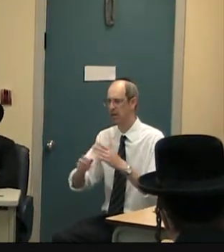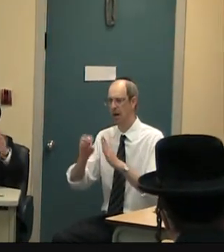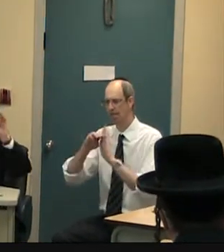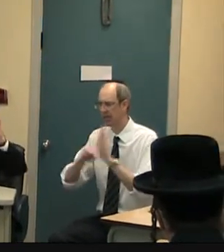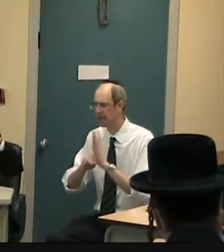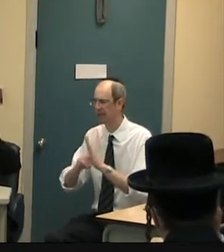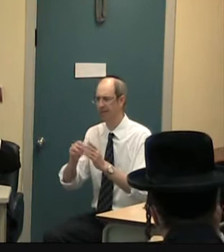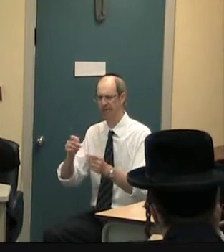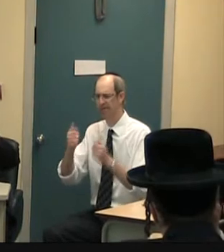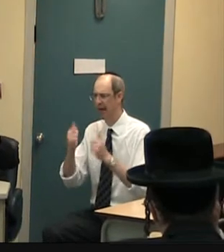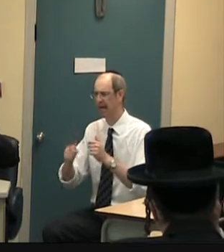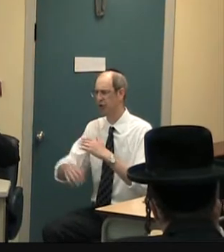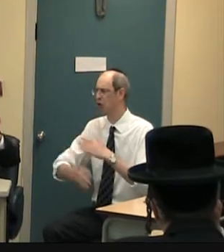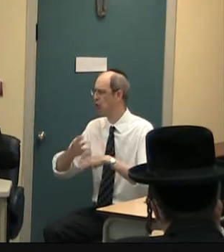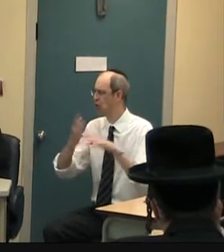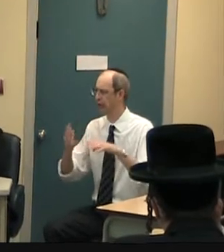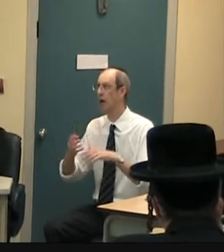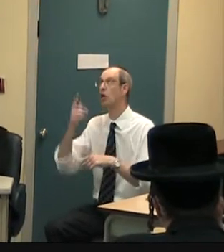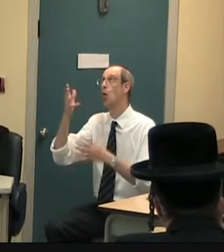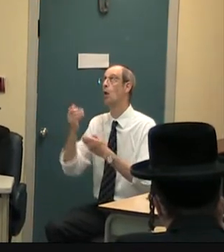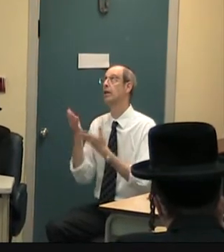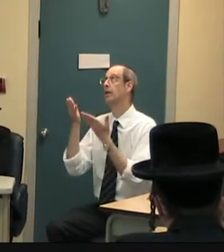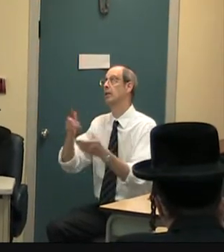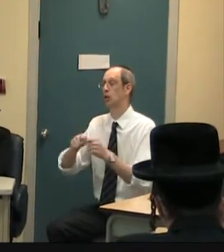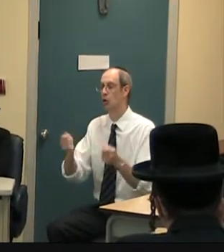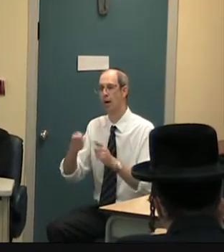okay this farm for one thing go ahead and give them the tiger right when the day began and